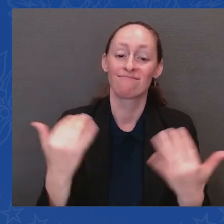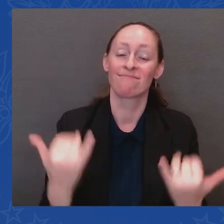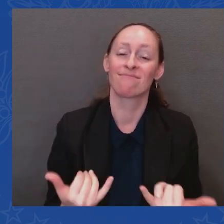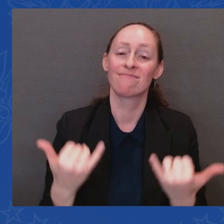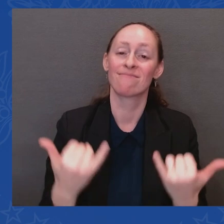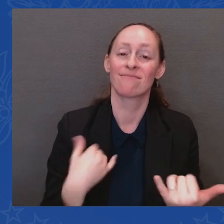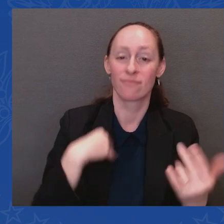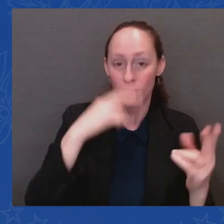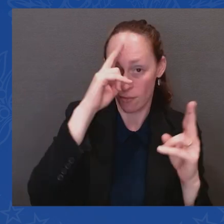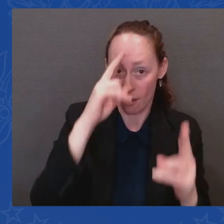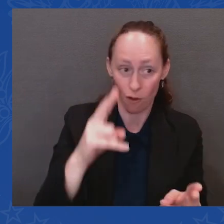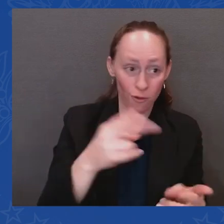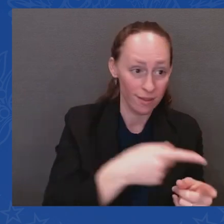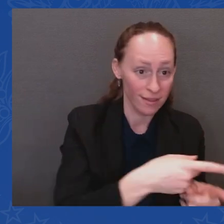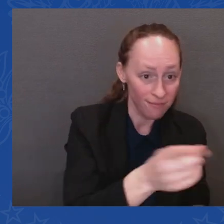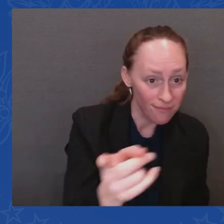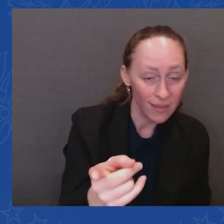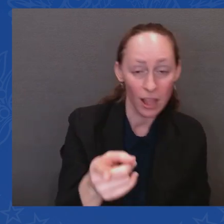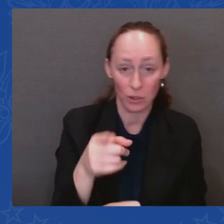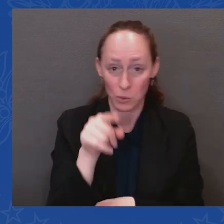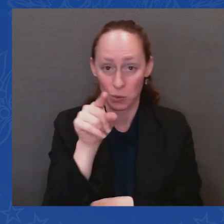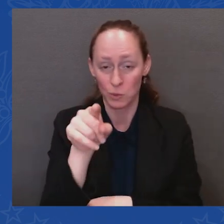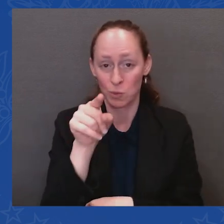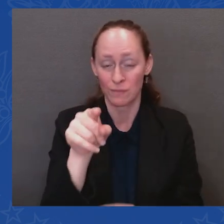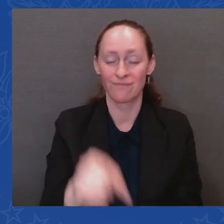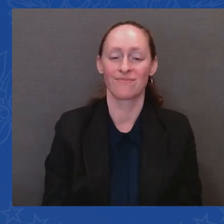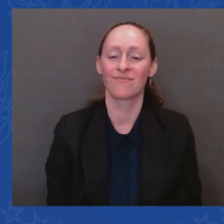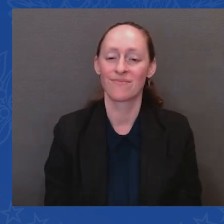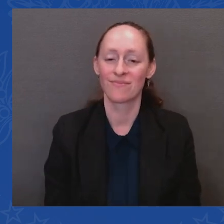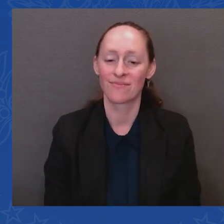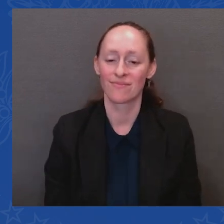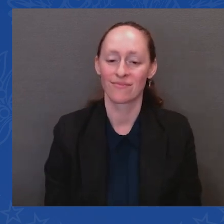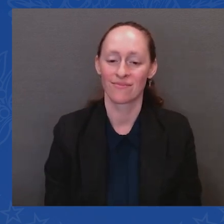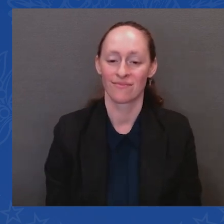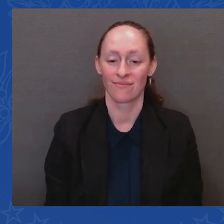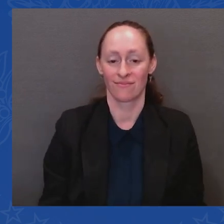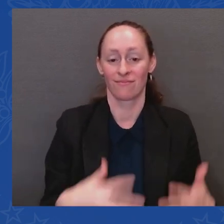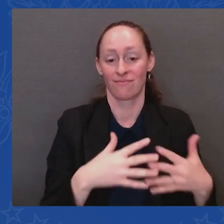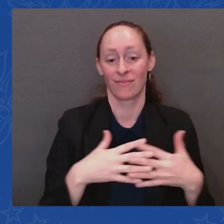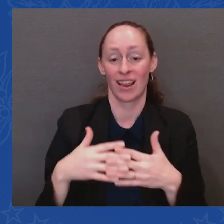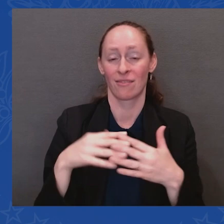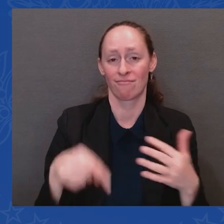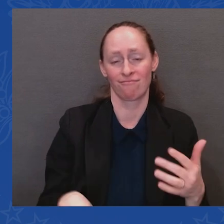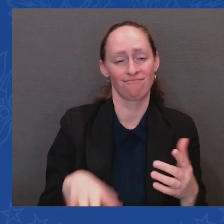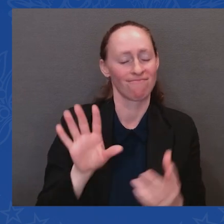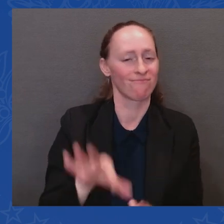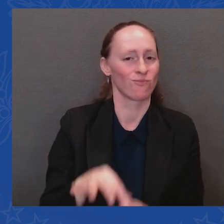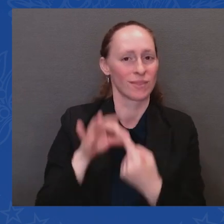The unique strength of America, to reflect the exceptional diversity of our country